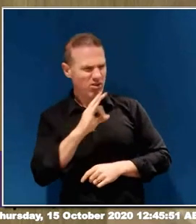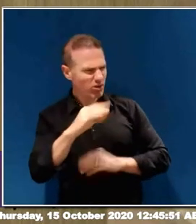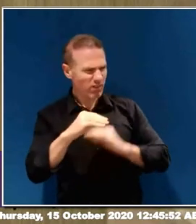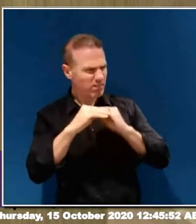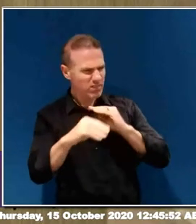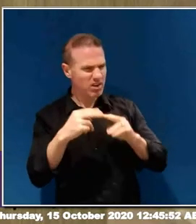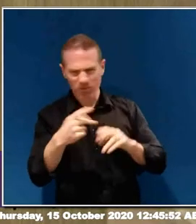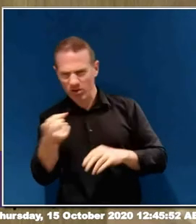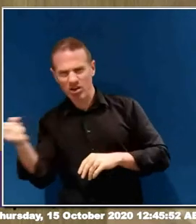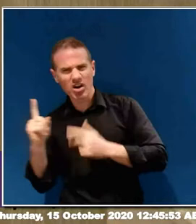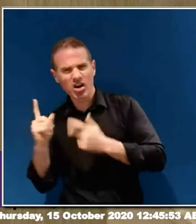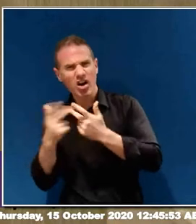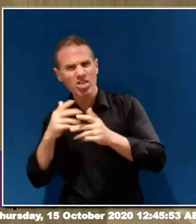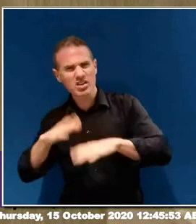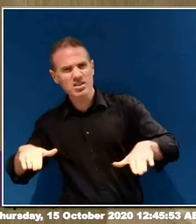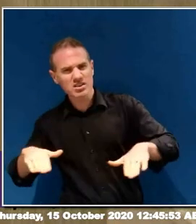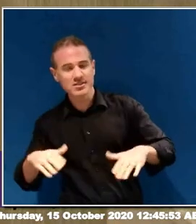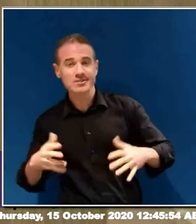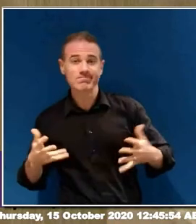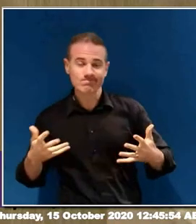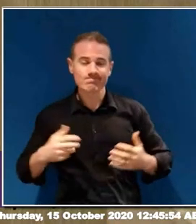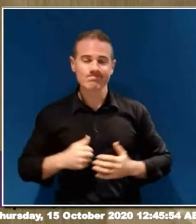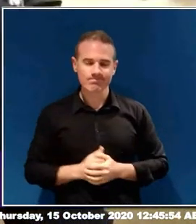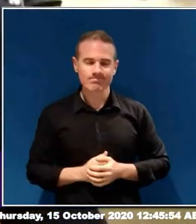Can I take you to paragraph 21 of your statement, please.